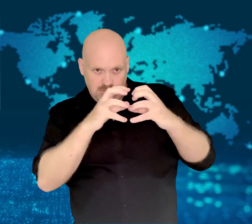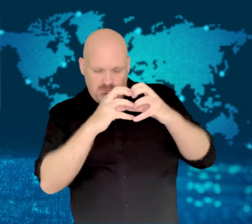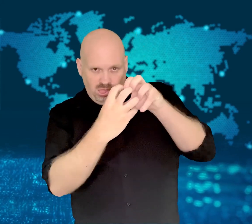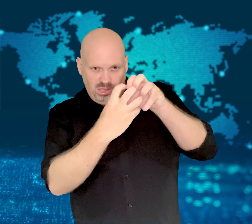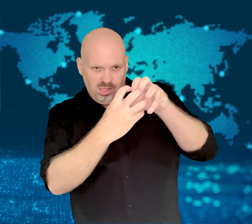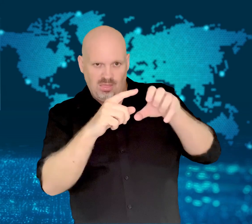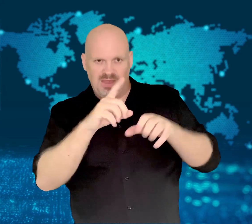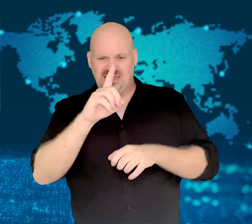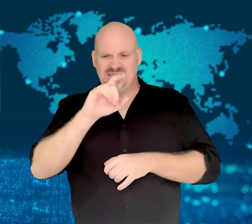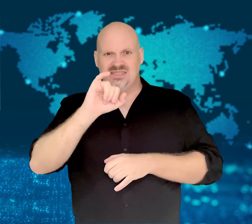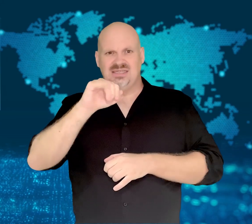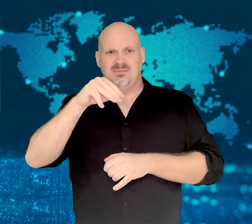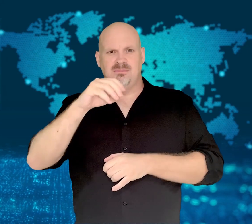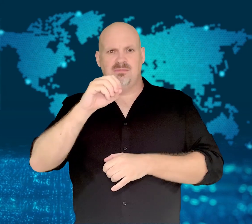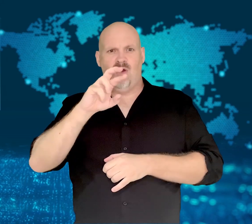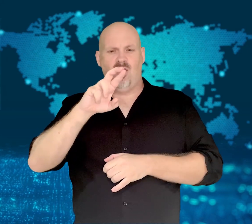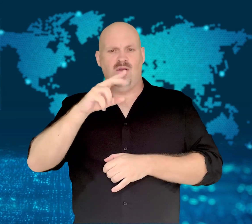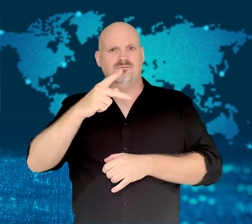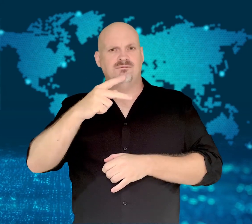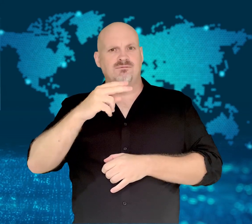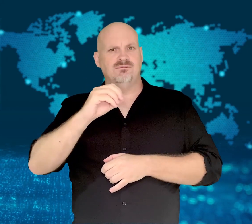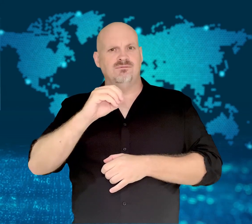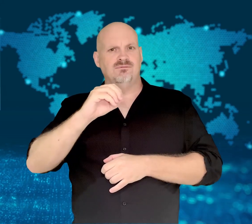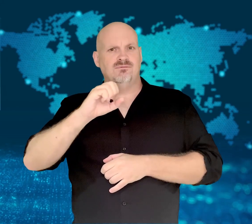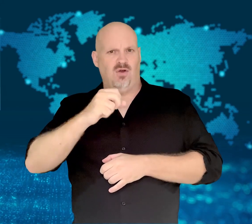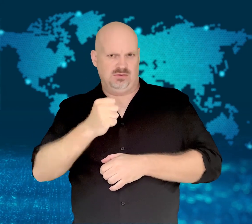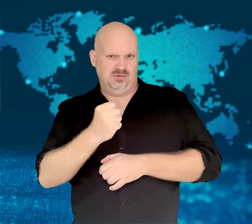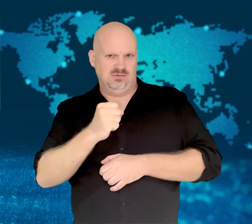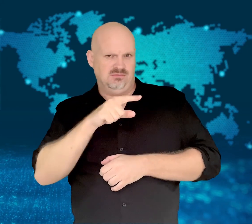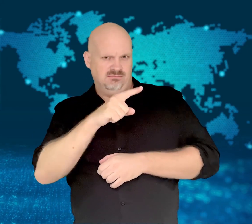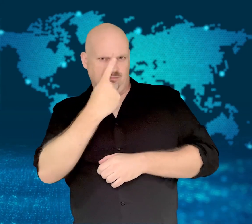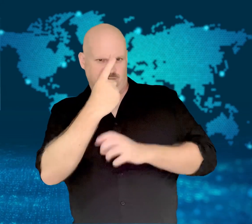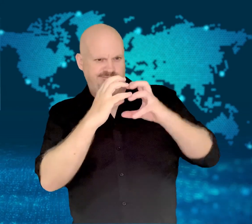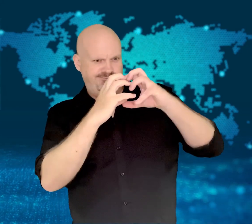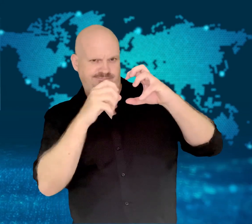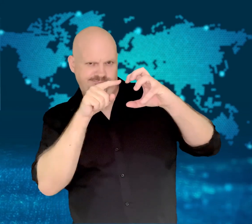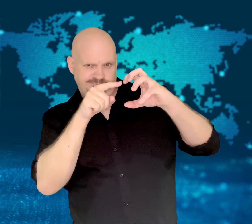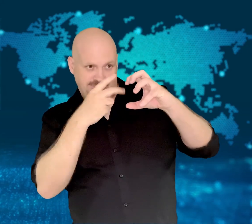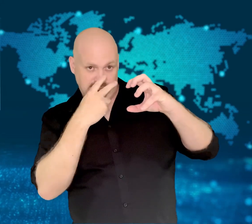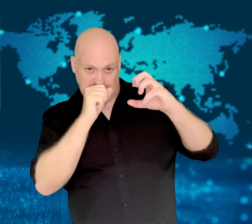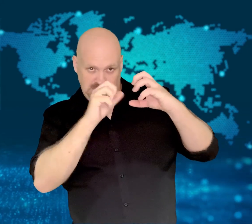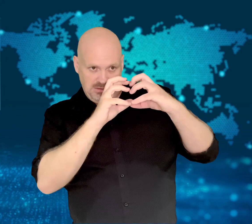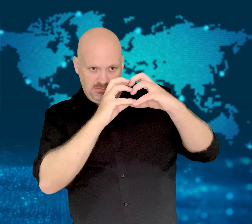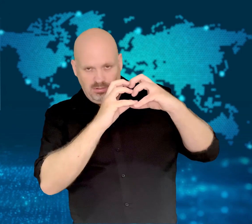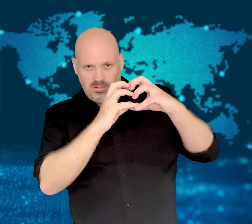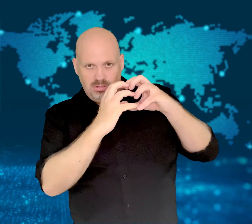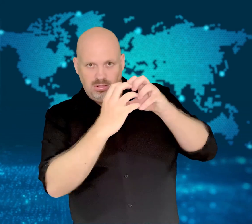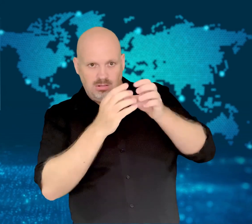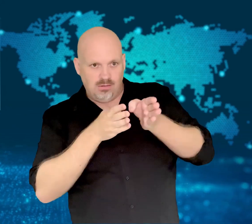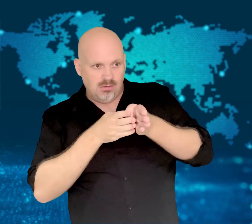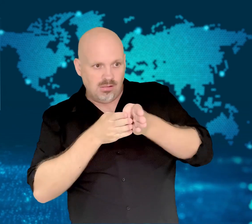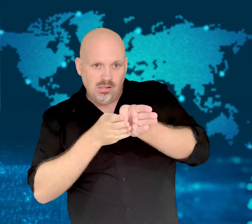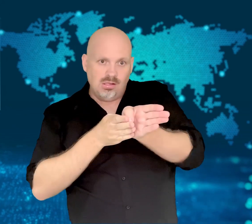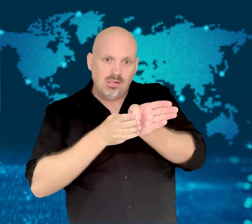In this way they will learn about how they might one day deflect an asteroid